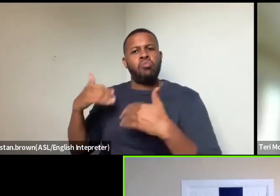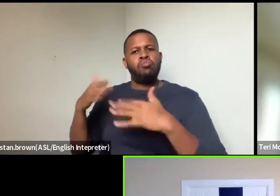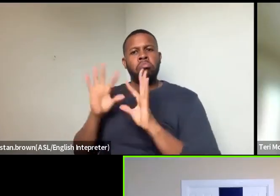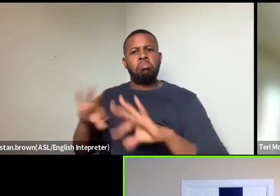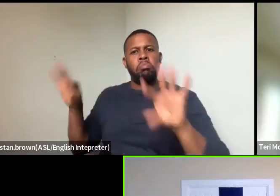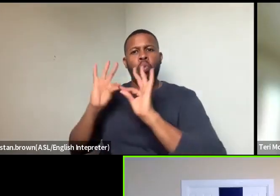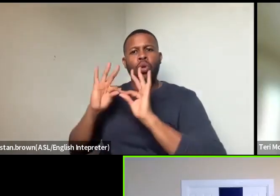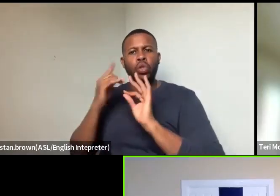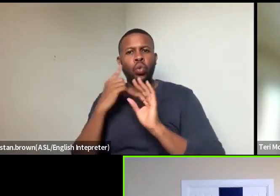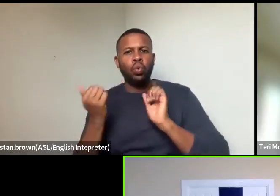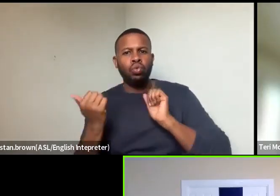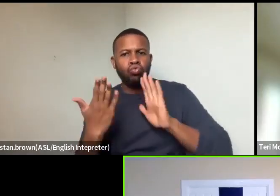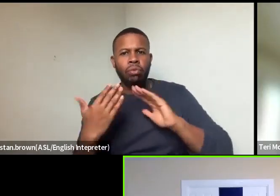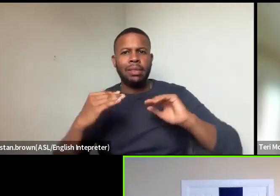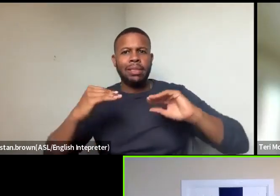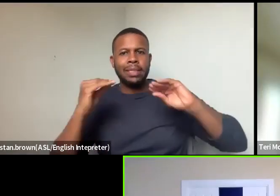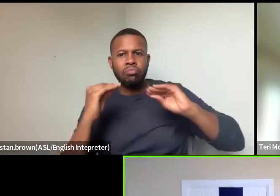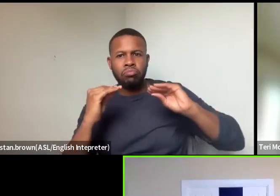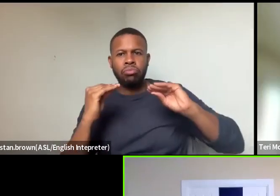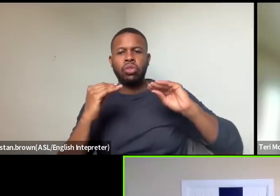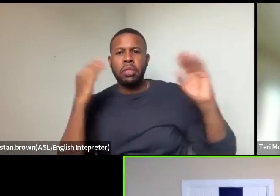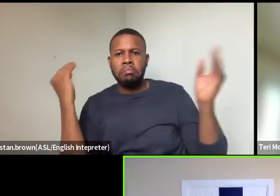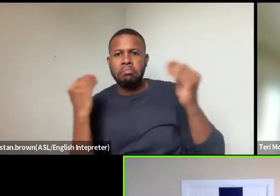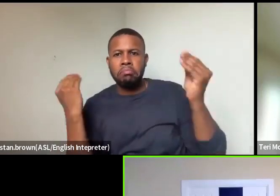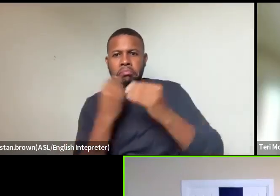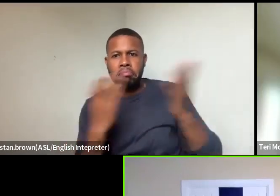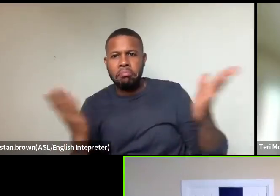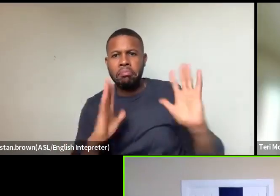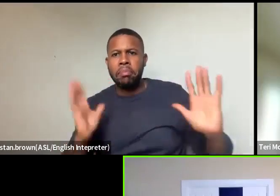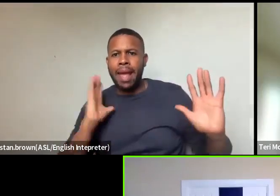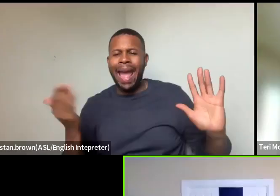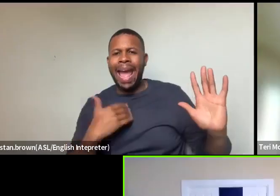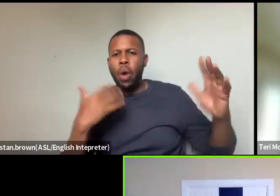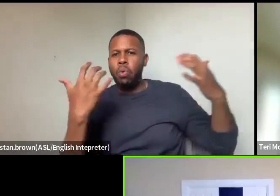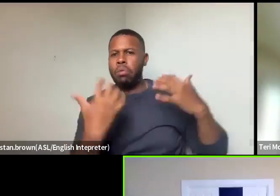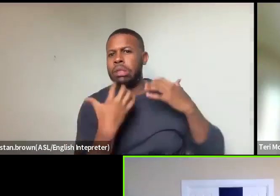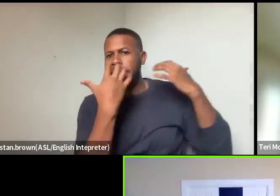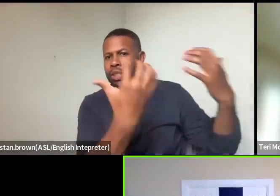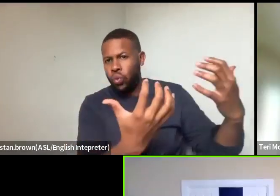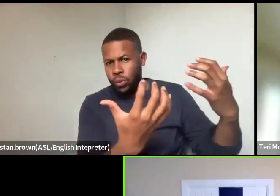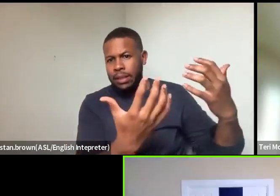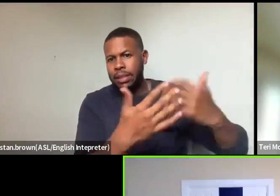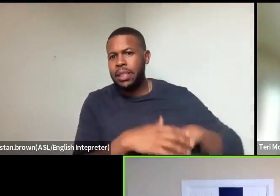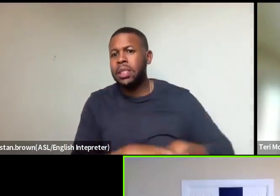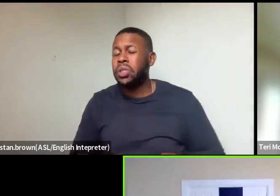these topics statewide topics we get together and retreat form and they ask Alumni leaders come